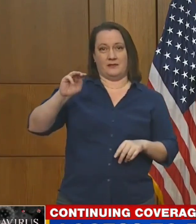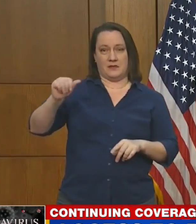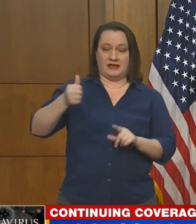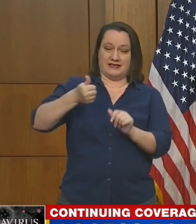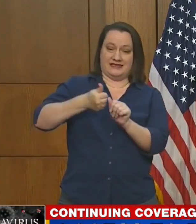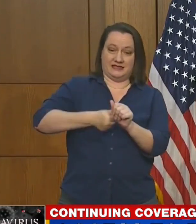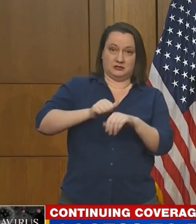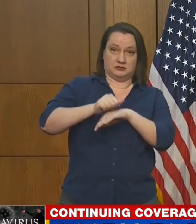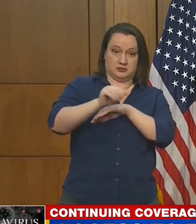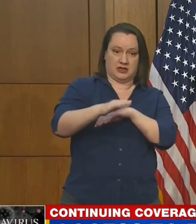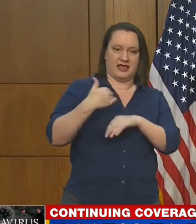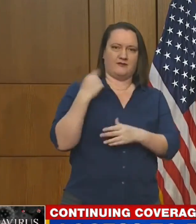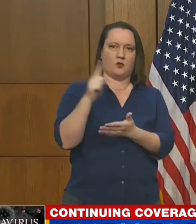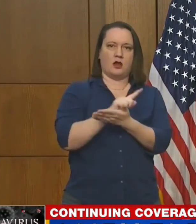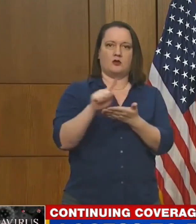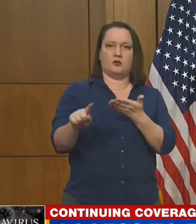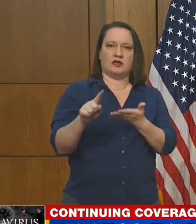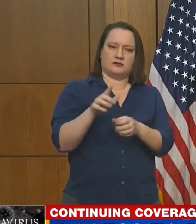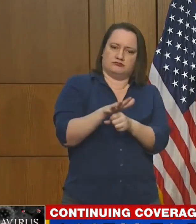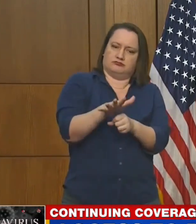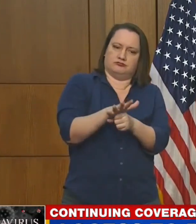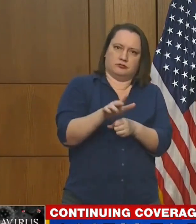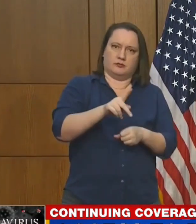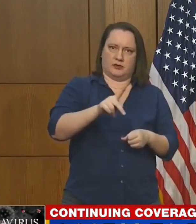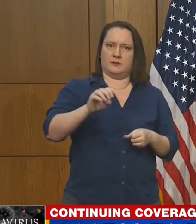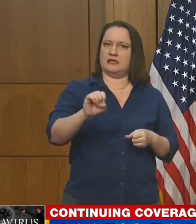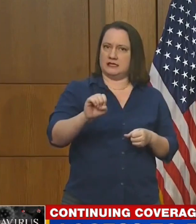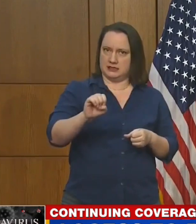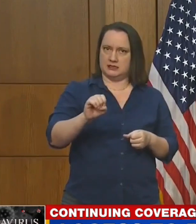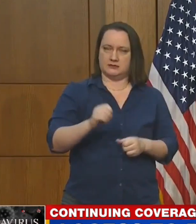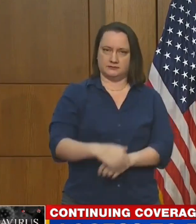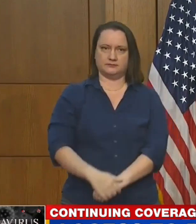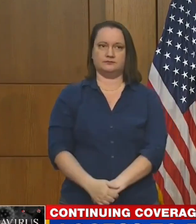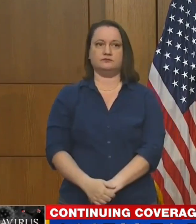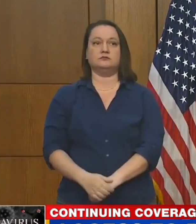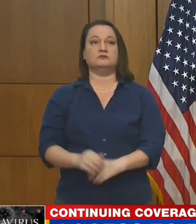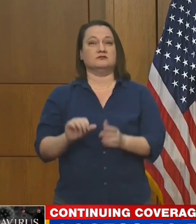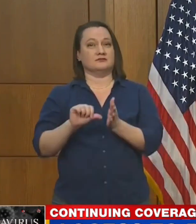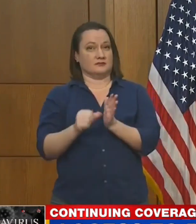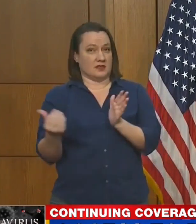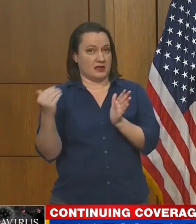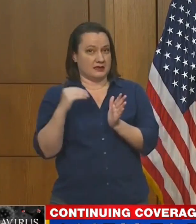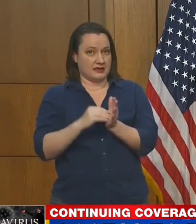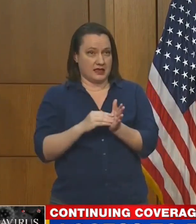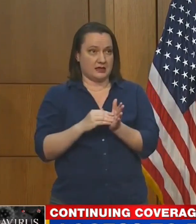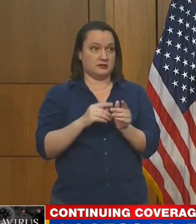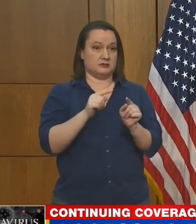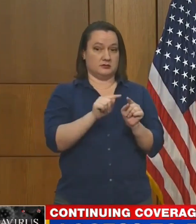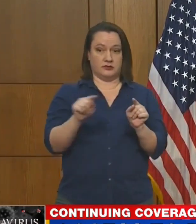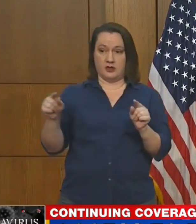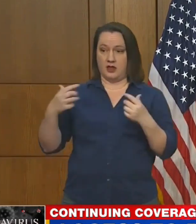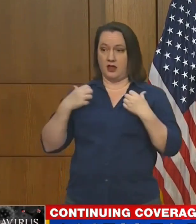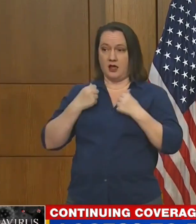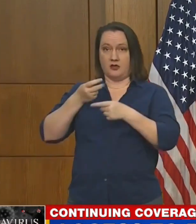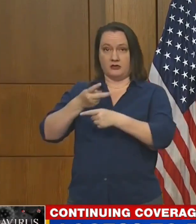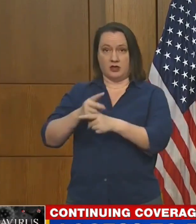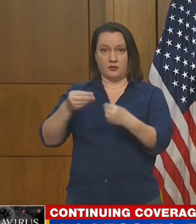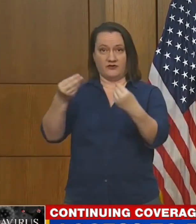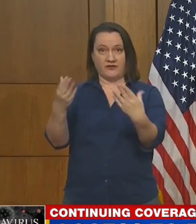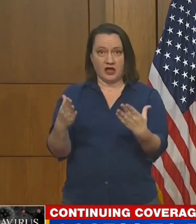TWO SHIPMENTS FROM FAME. H. WITH A WEEK'S WORTH OF PPE. AGAIN I WANT TO REITERATE THAT